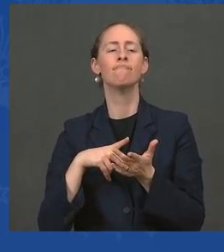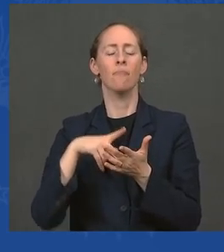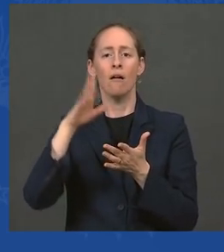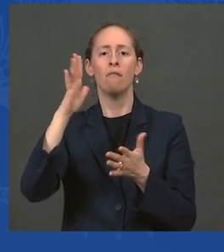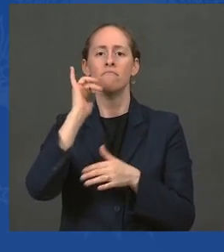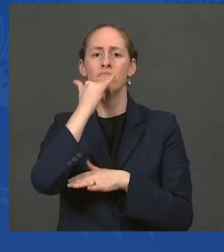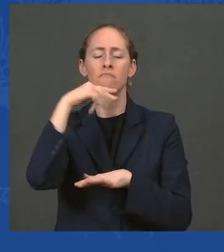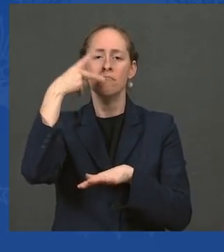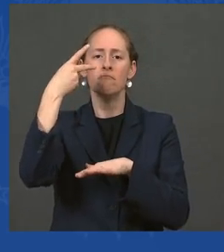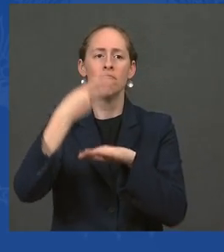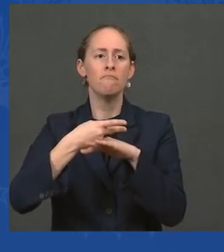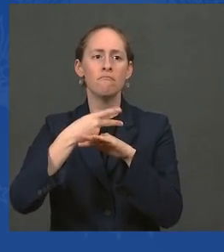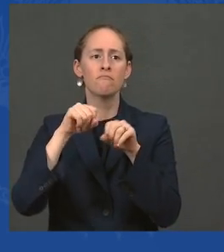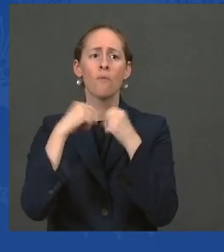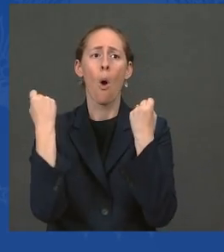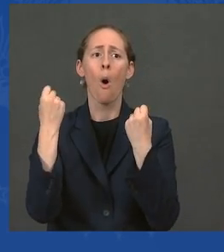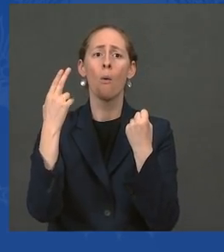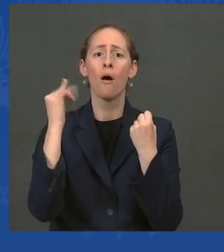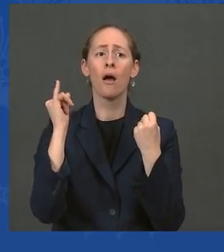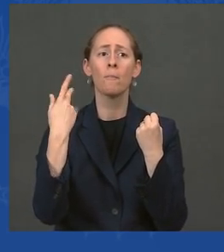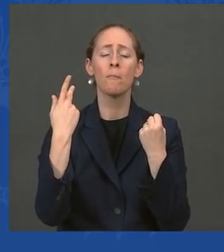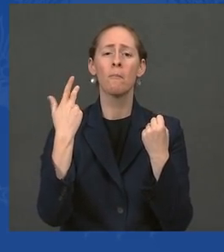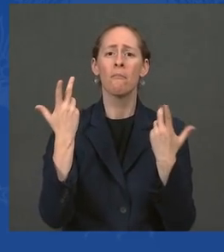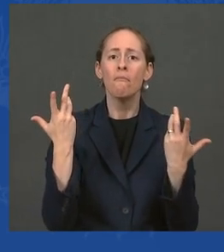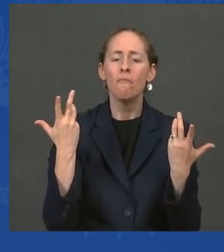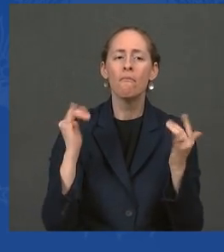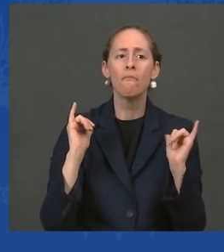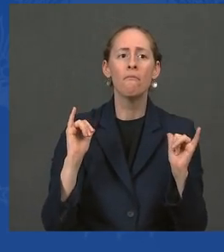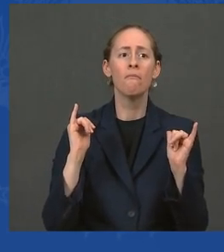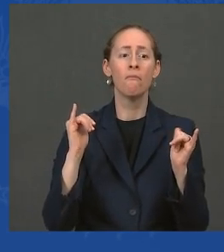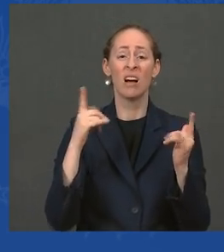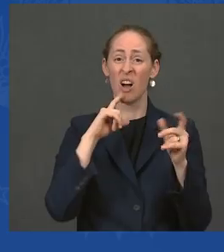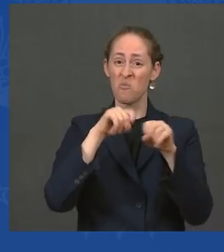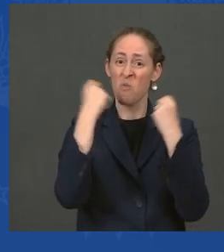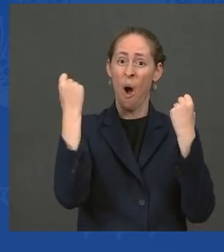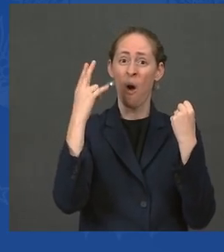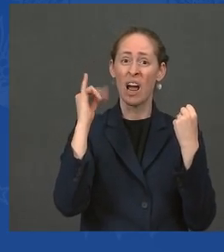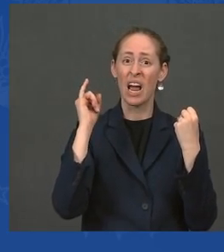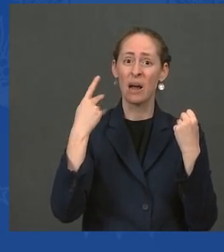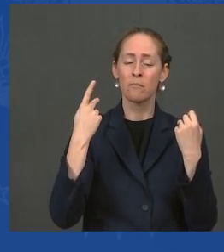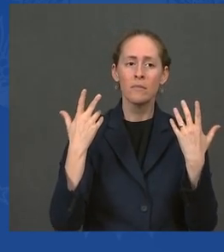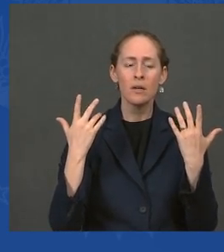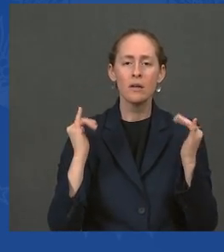She didn't trip or anything. Broke her hip. Well, guess what?